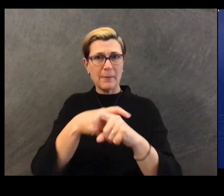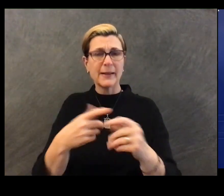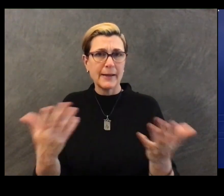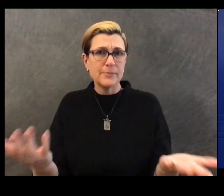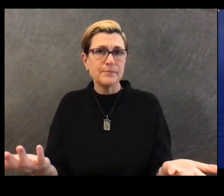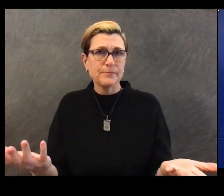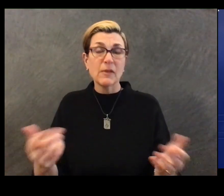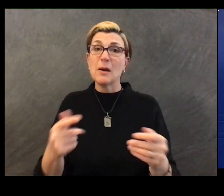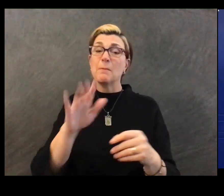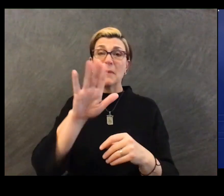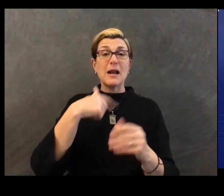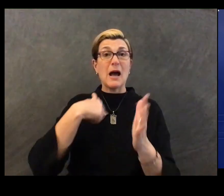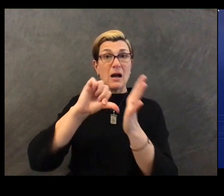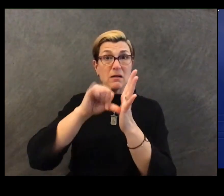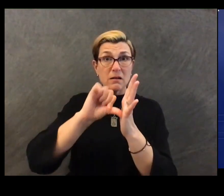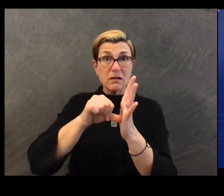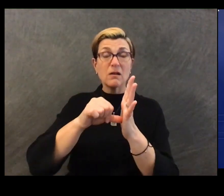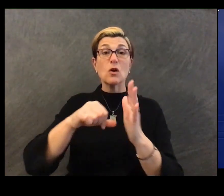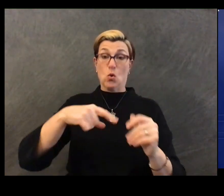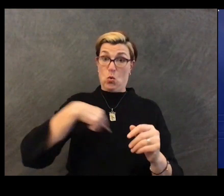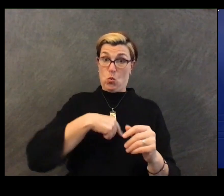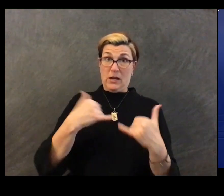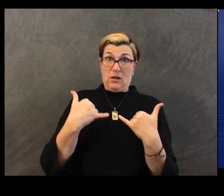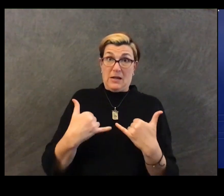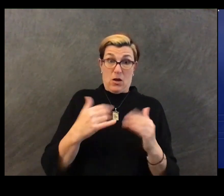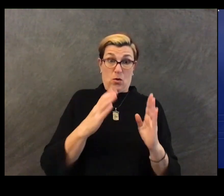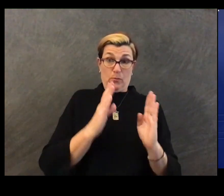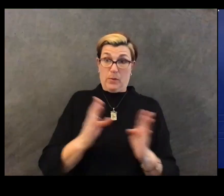health infrastructure to ensure that we have the capacity to stay in the